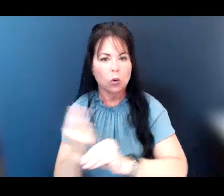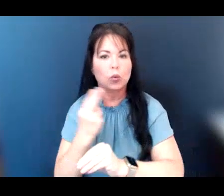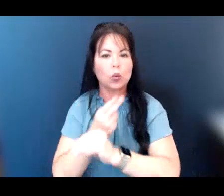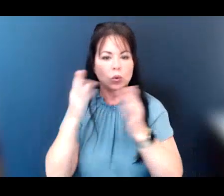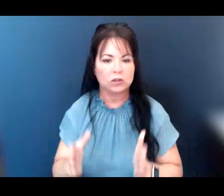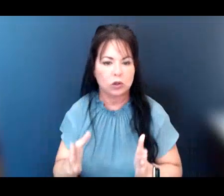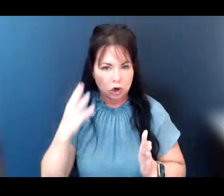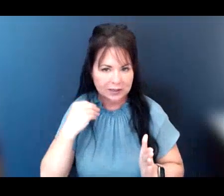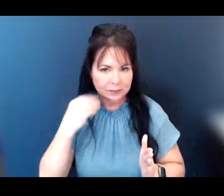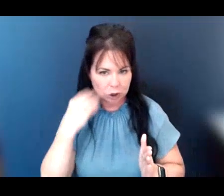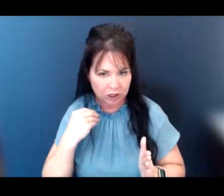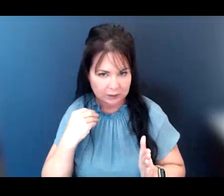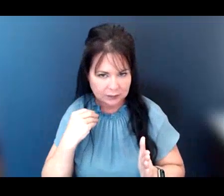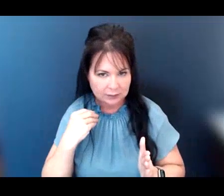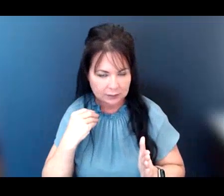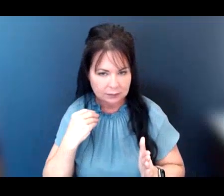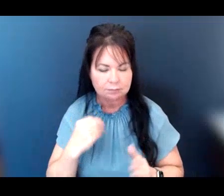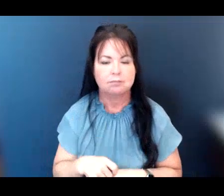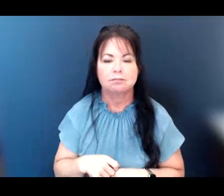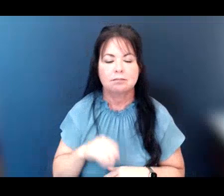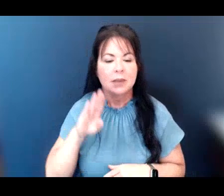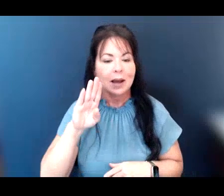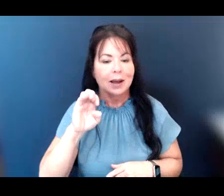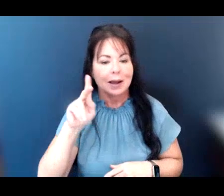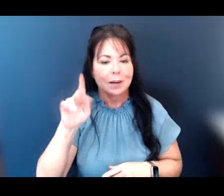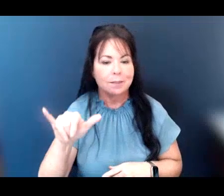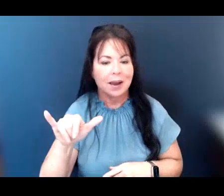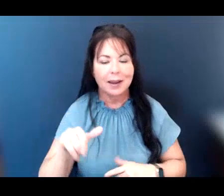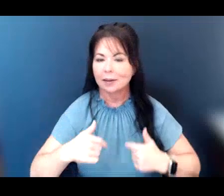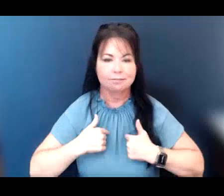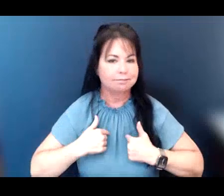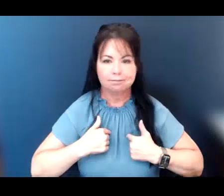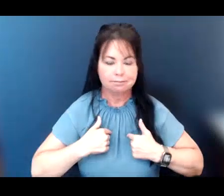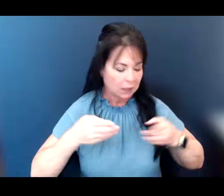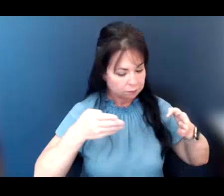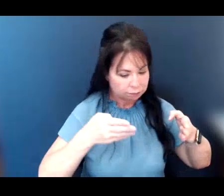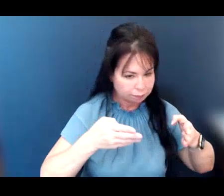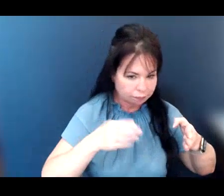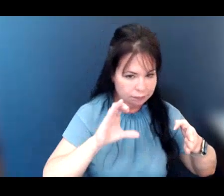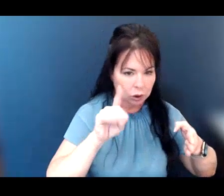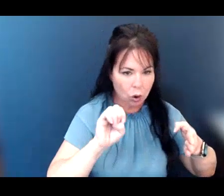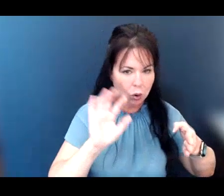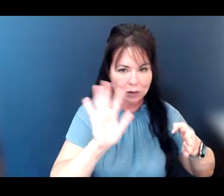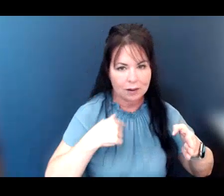This is Becky. For me, I'm not looking at code as much as I am looking at usability. So I test with a keyboard.